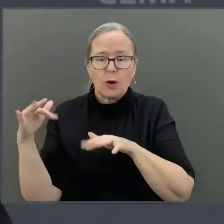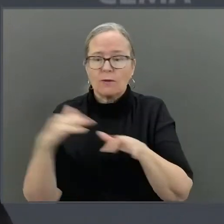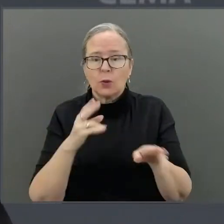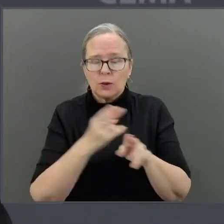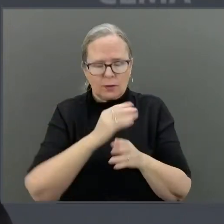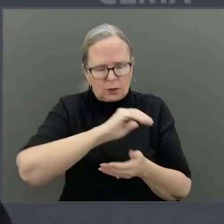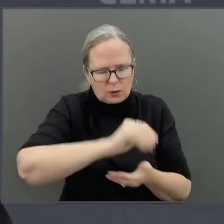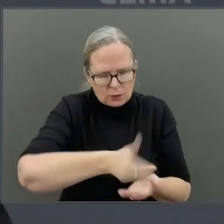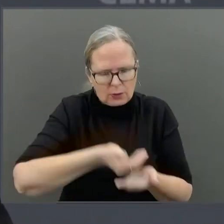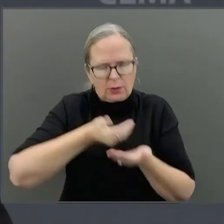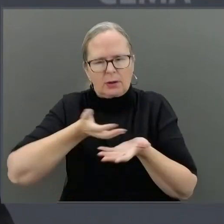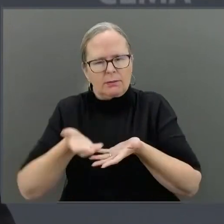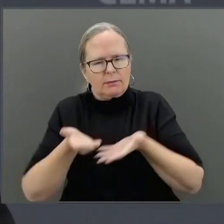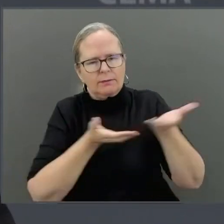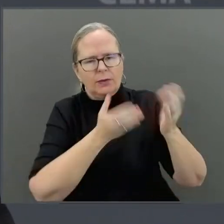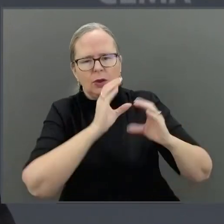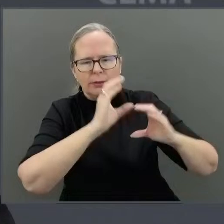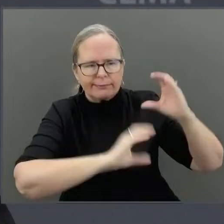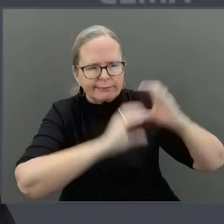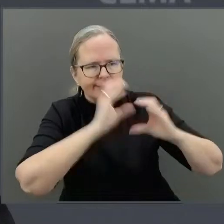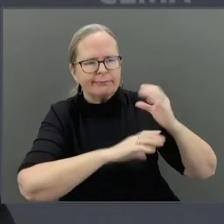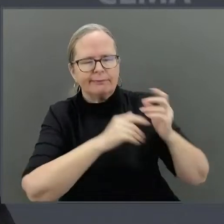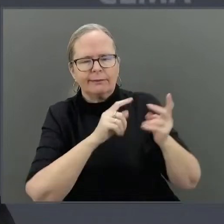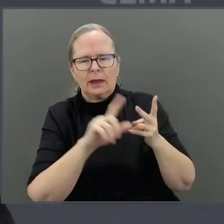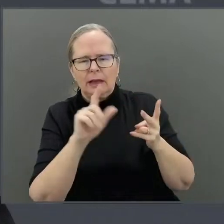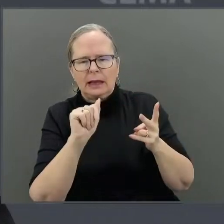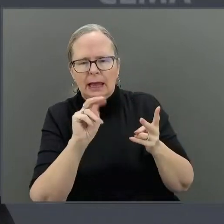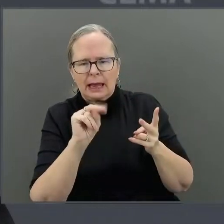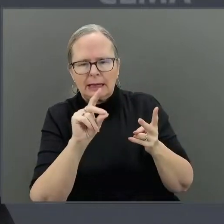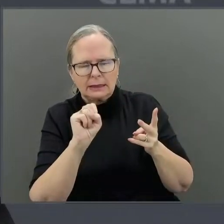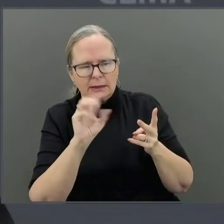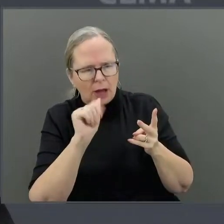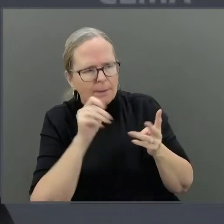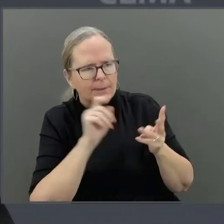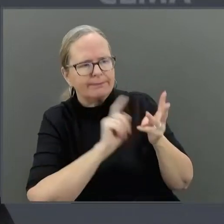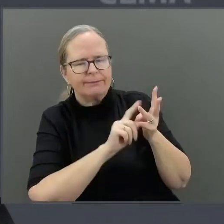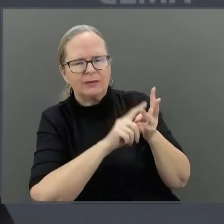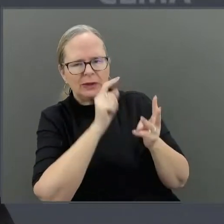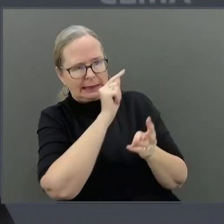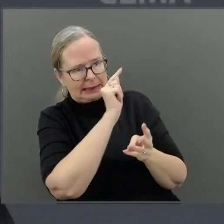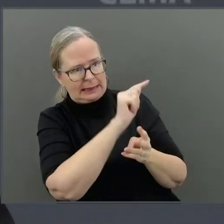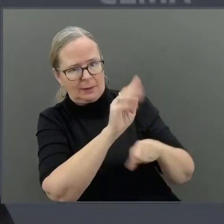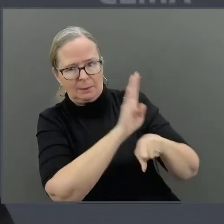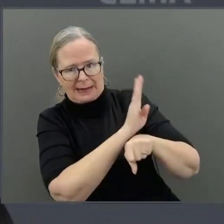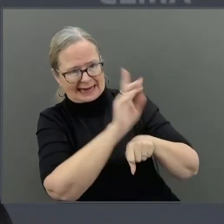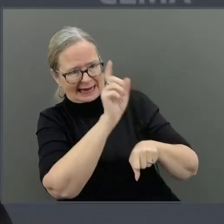restrictions lastly we are looking at options to expand the availability to other users in the